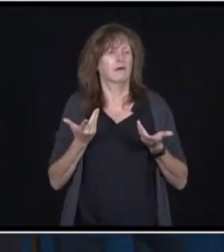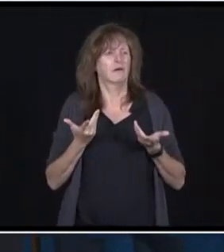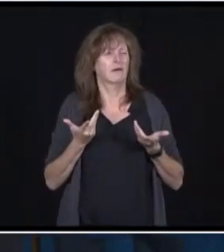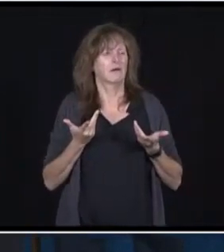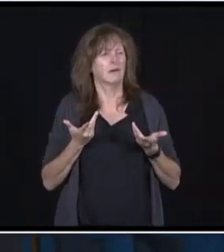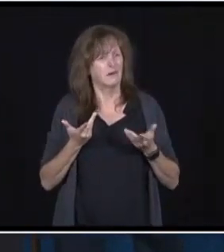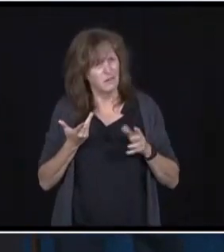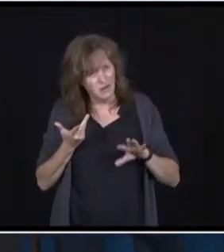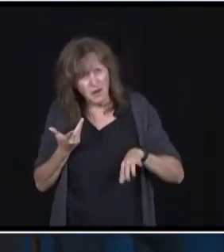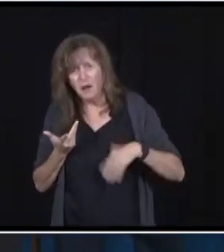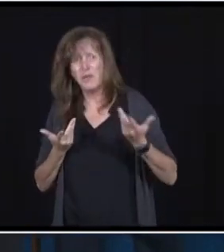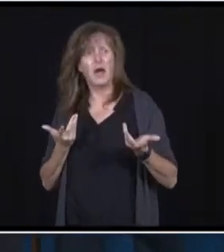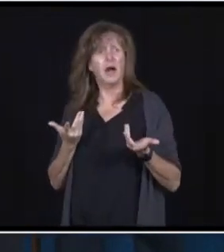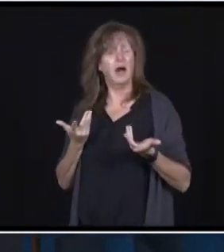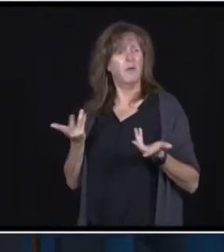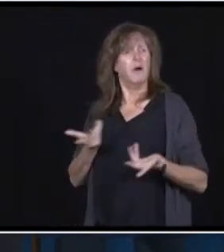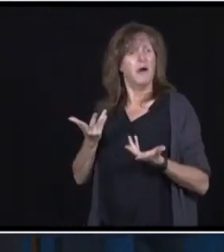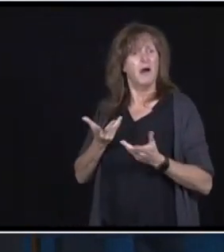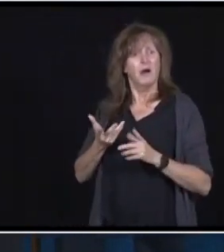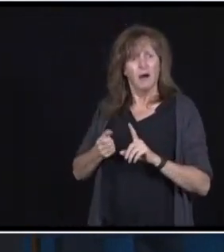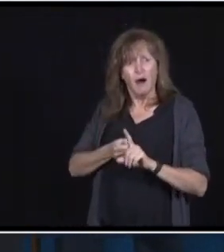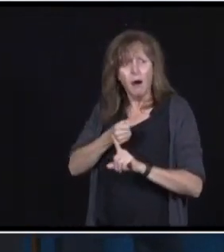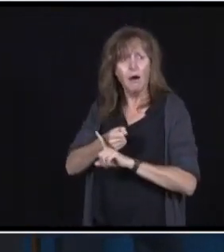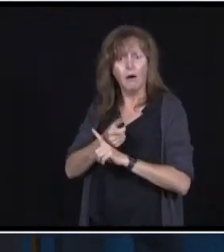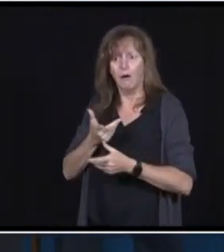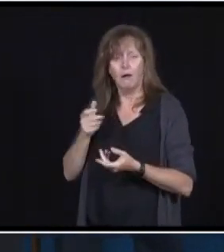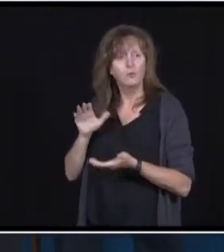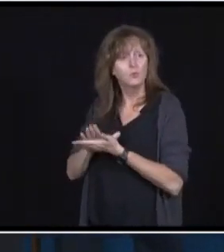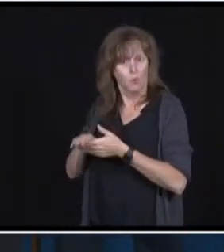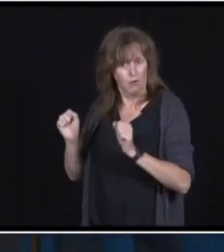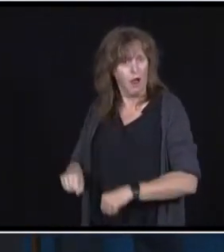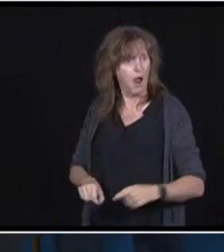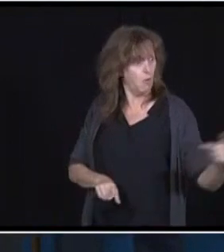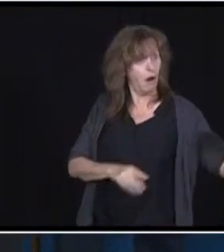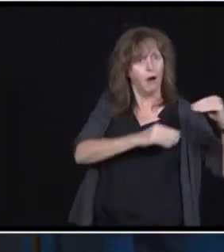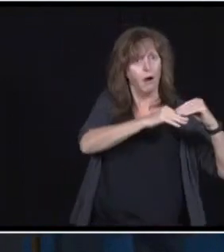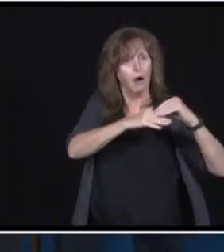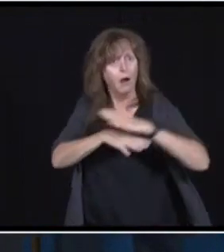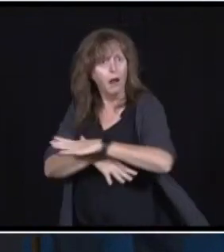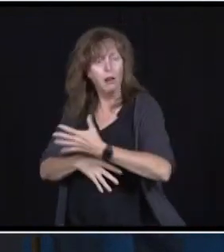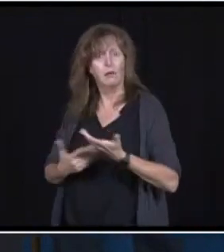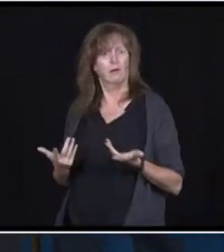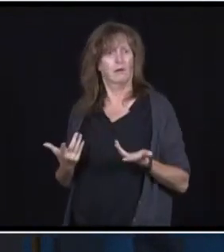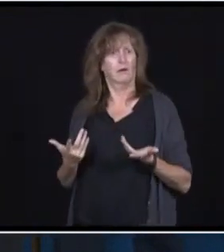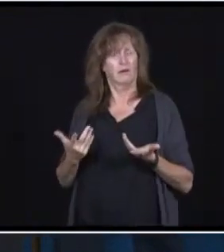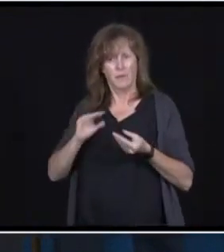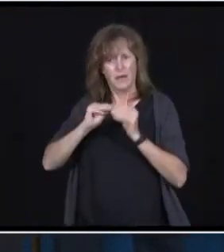even sure what is coming, and you have large groups of gatherings. You don't know if they brought illness with them